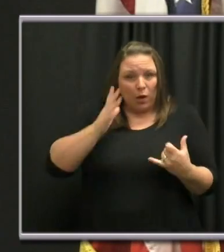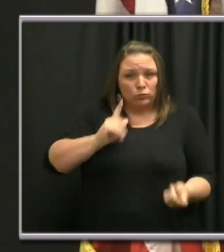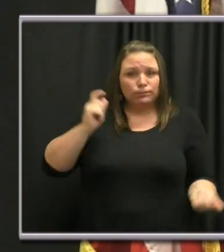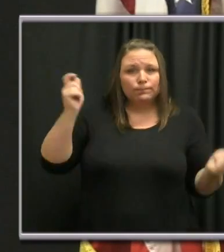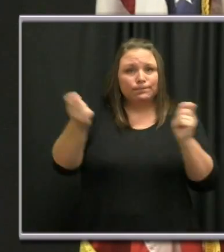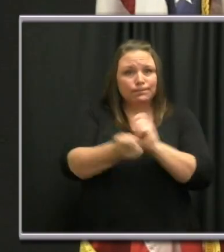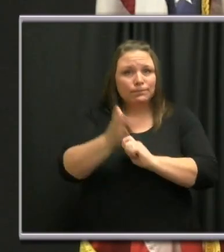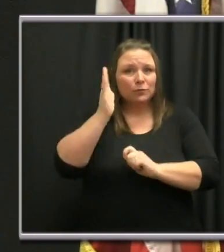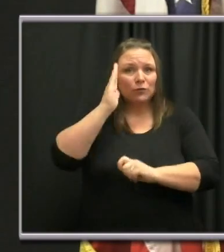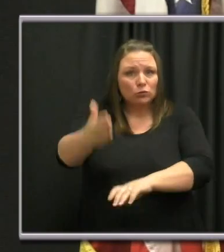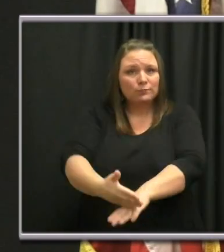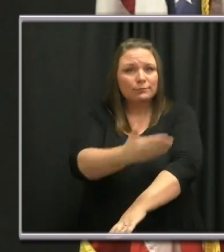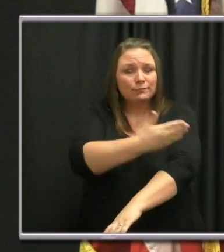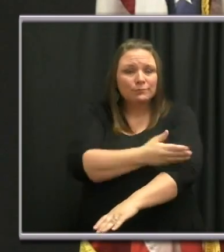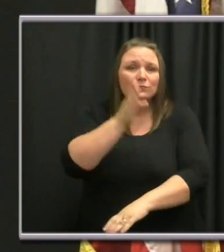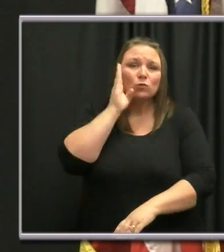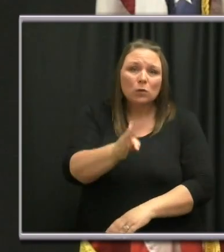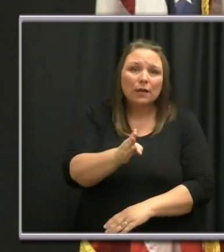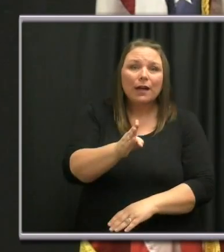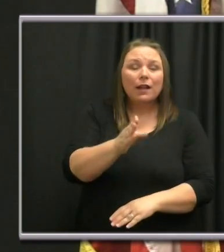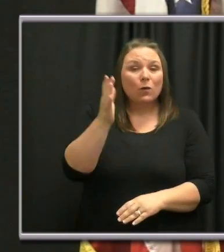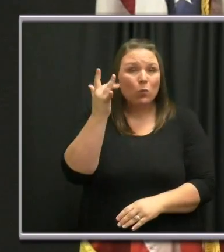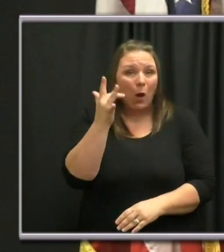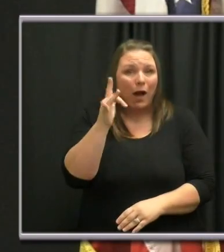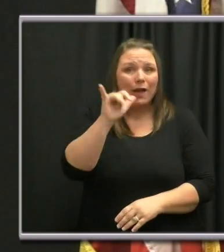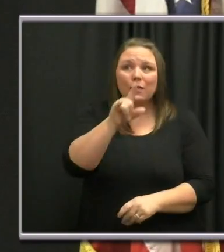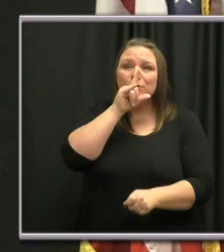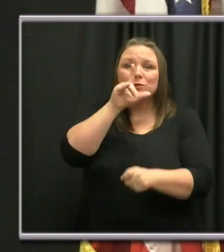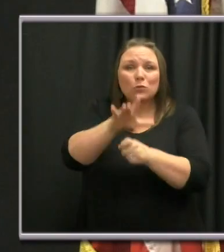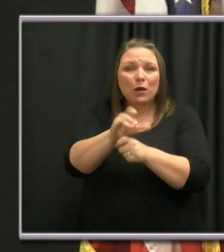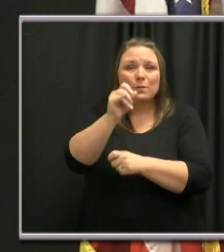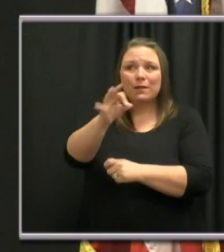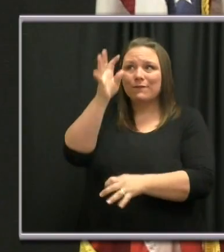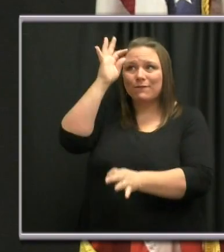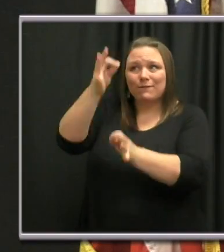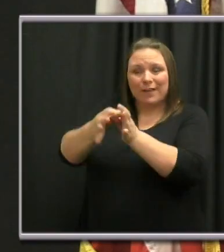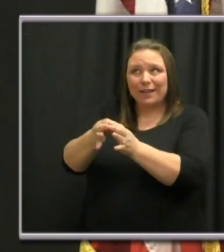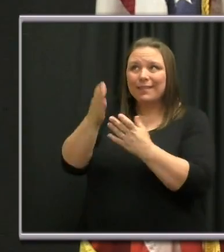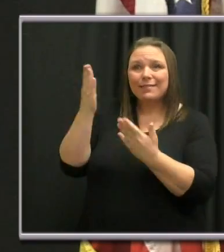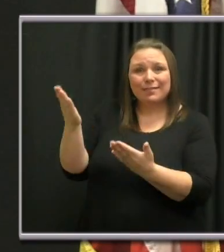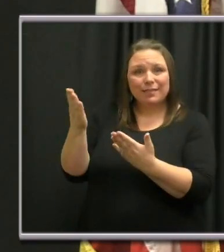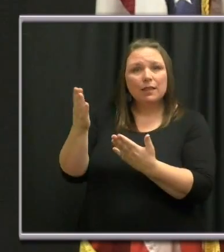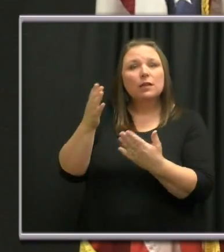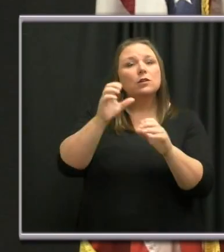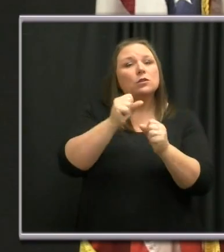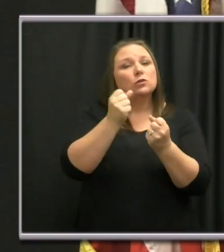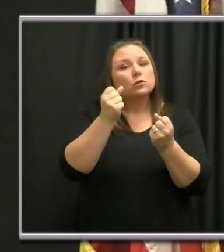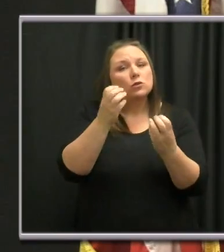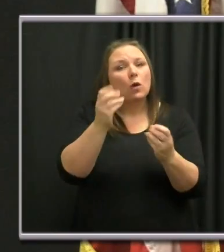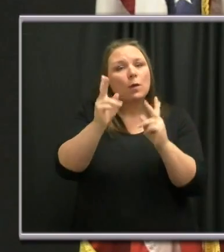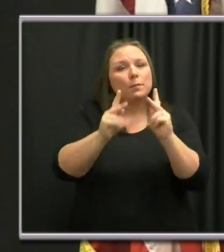YIELD BETTER TOMORROWS. AFTER